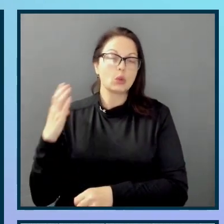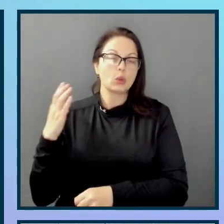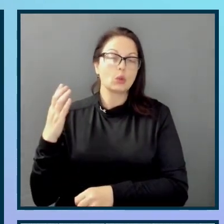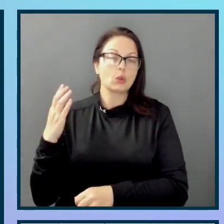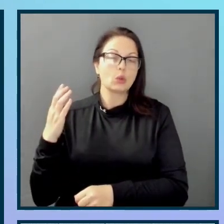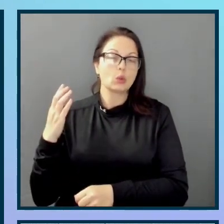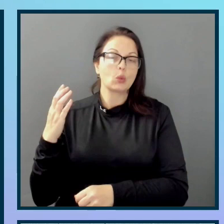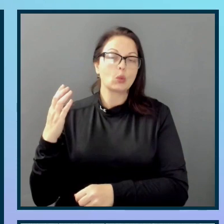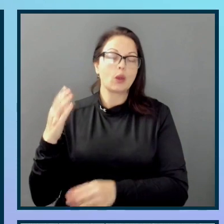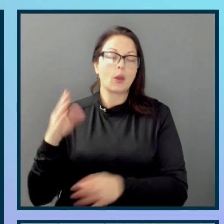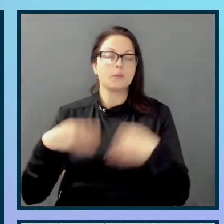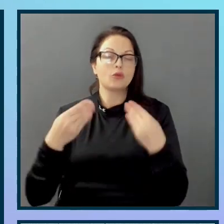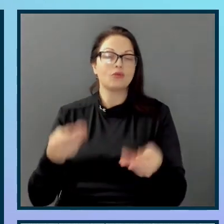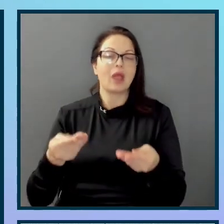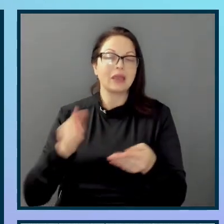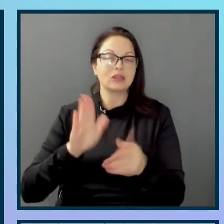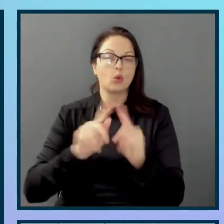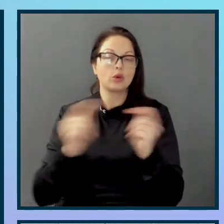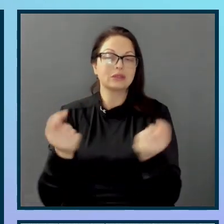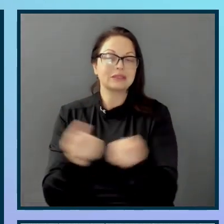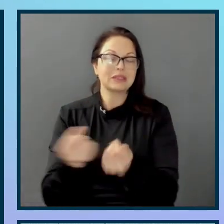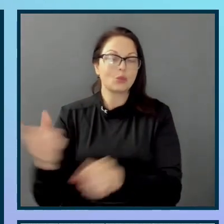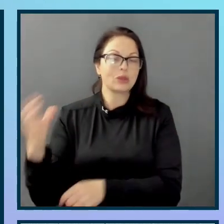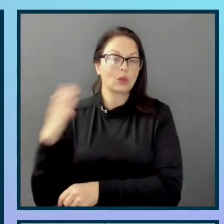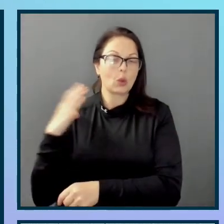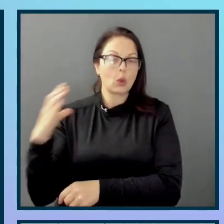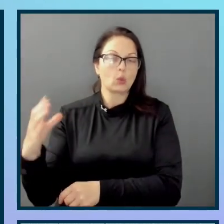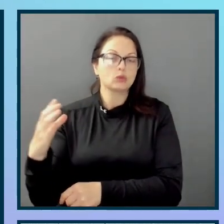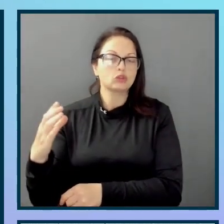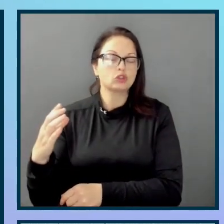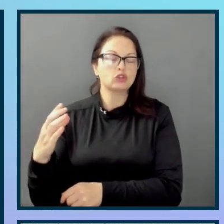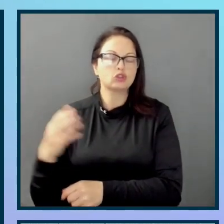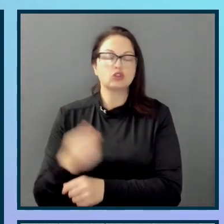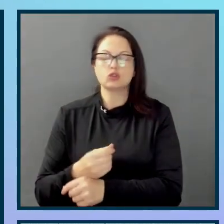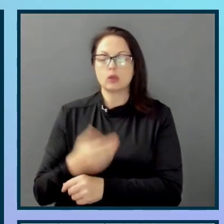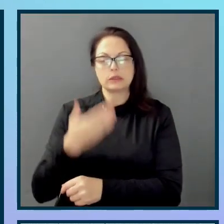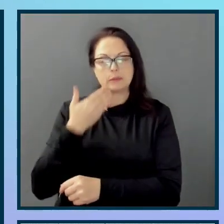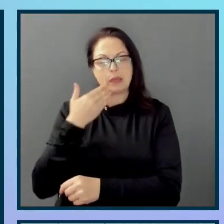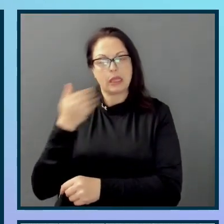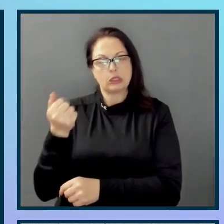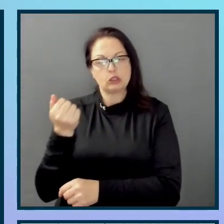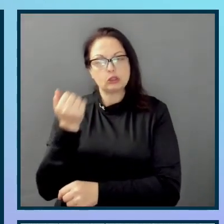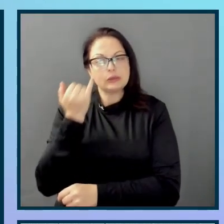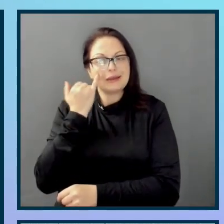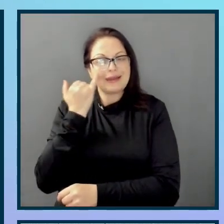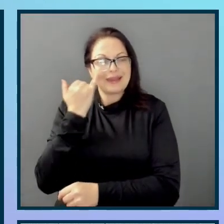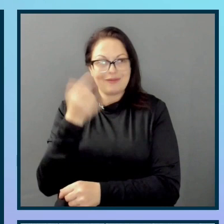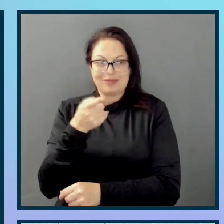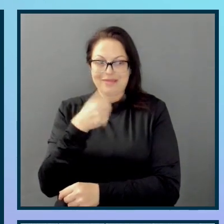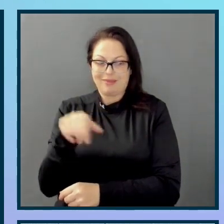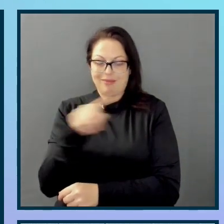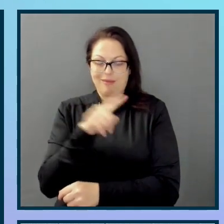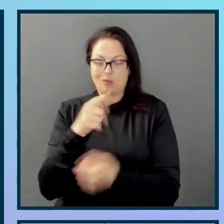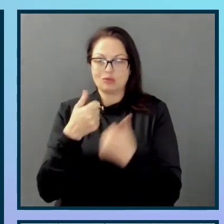should help them get to self-sufficiency, much quicker than if they were learning those new skills on their own without that coach in place.